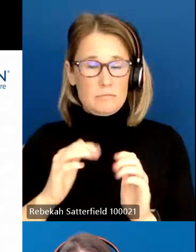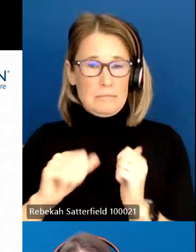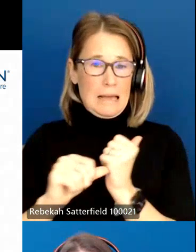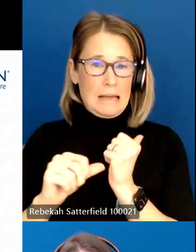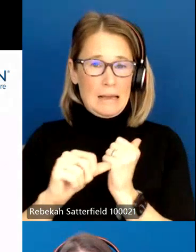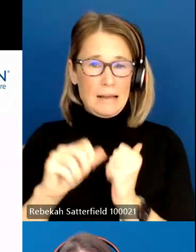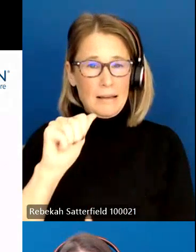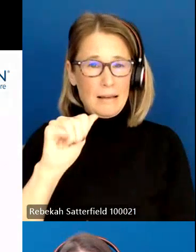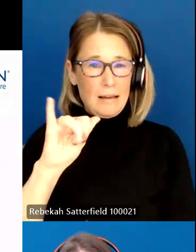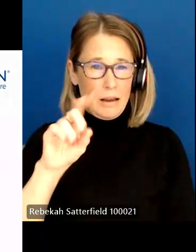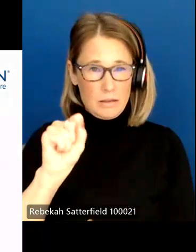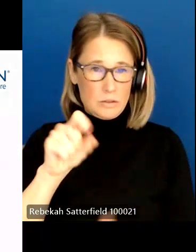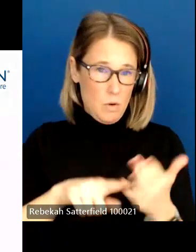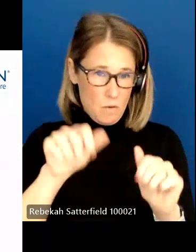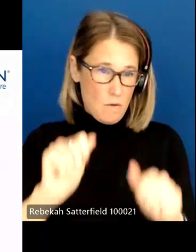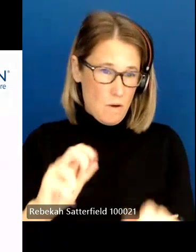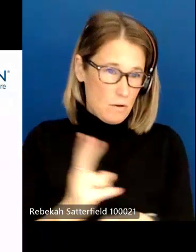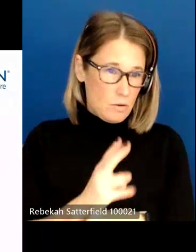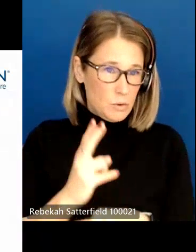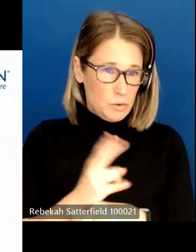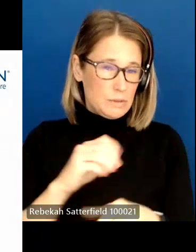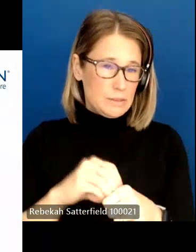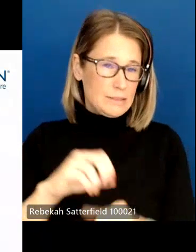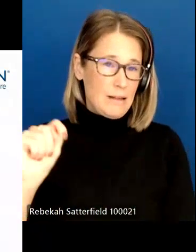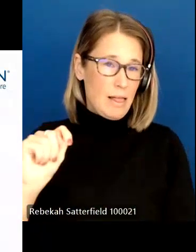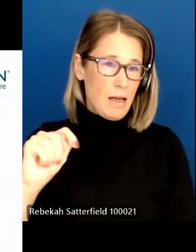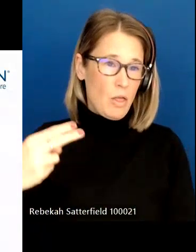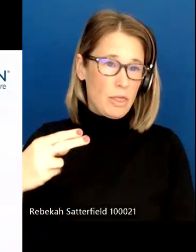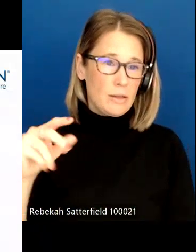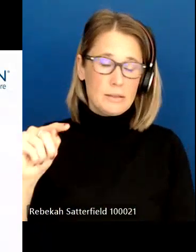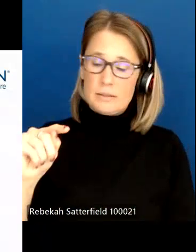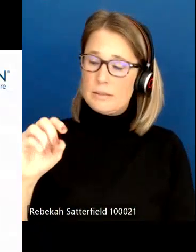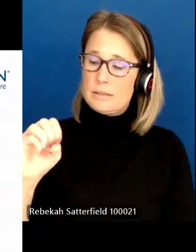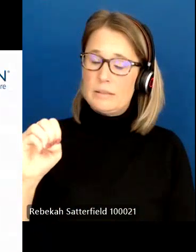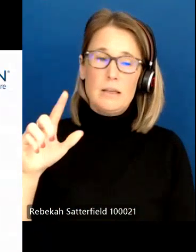used in a tella Health platform for individuals who are deaf for Heart of hearing for example as